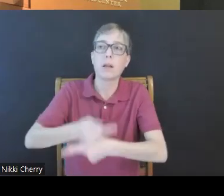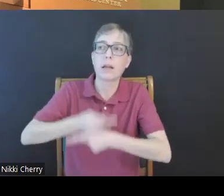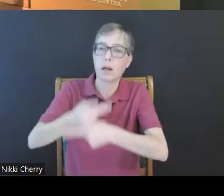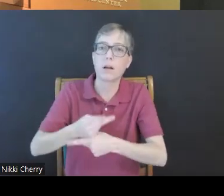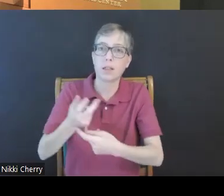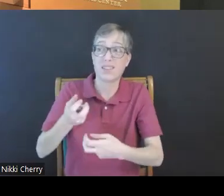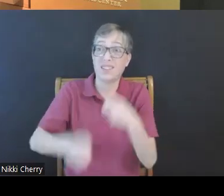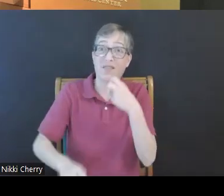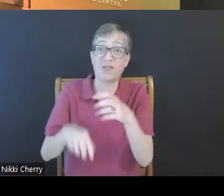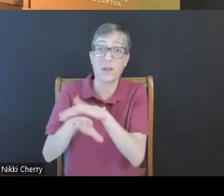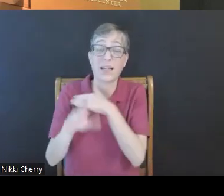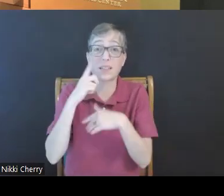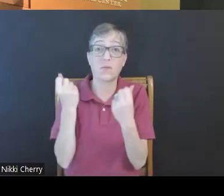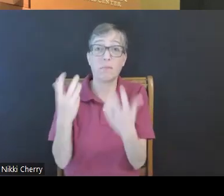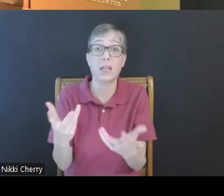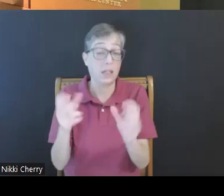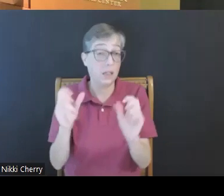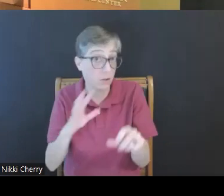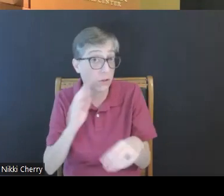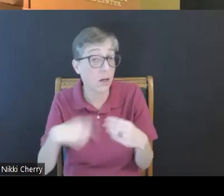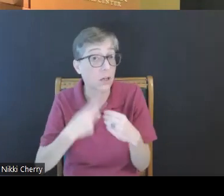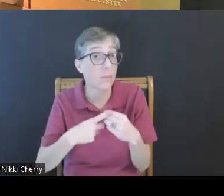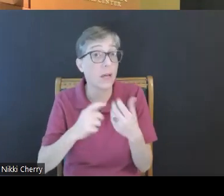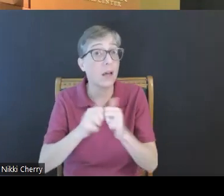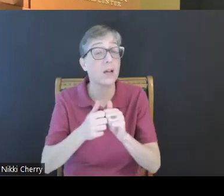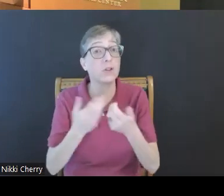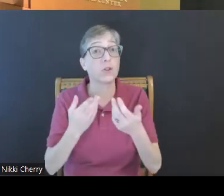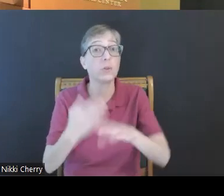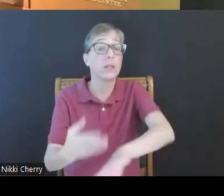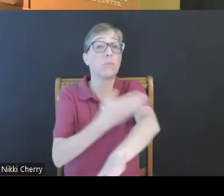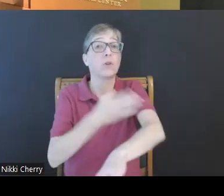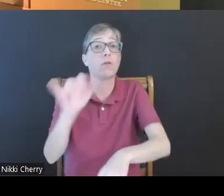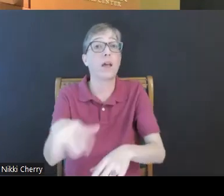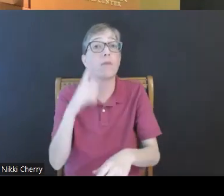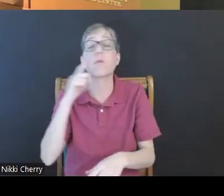care models or capacity building initiatives in a non-medicine in non-medicine environments that